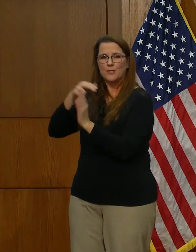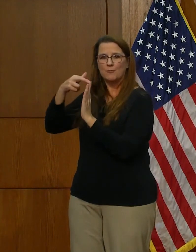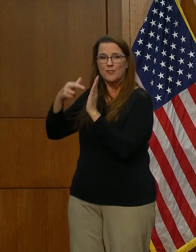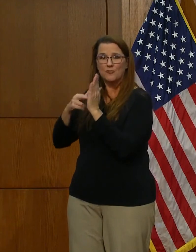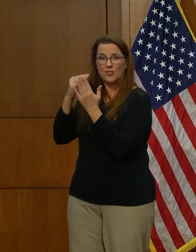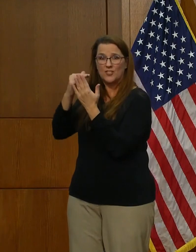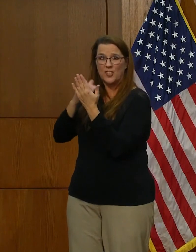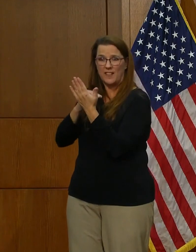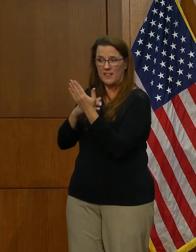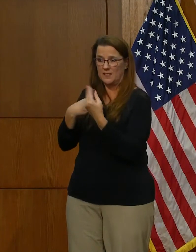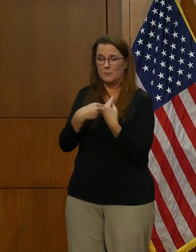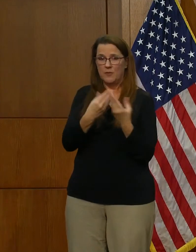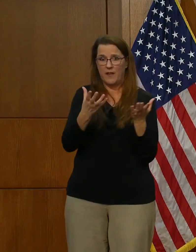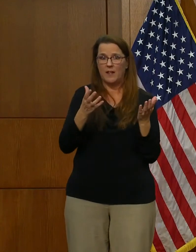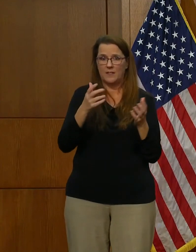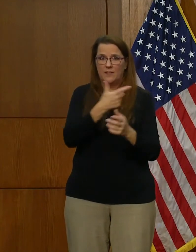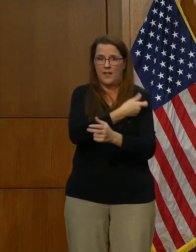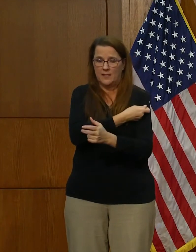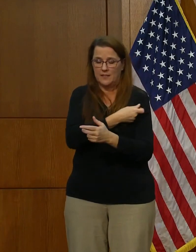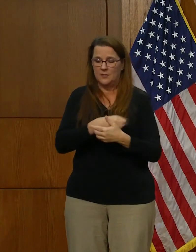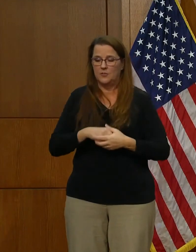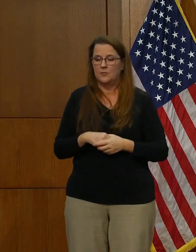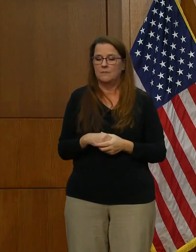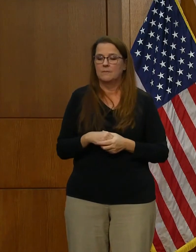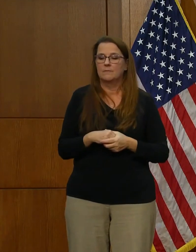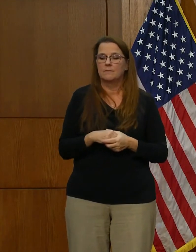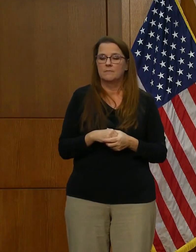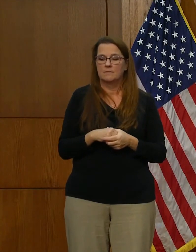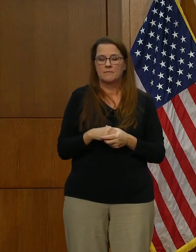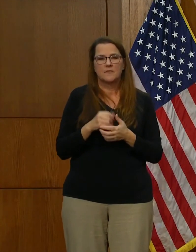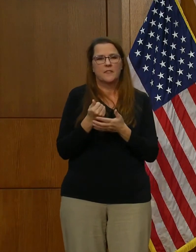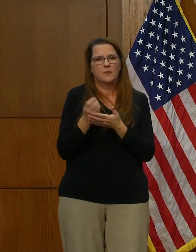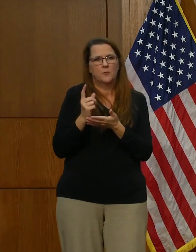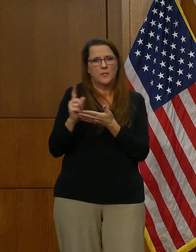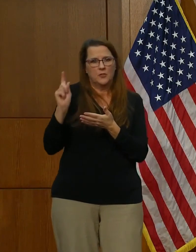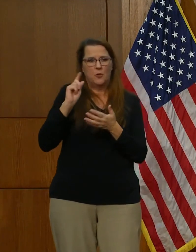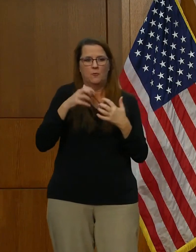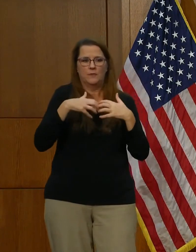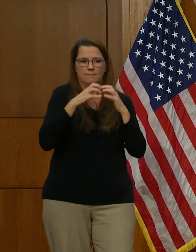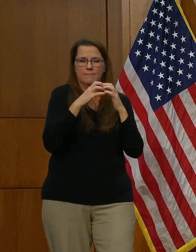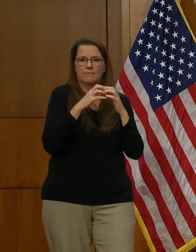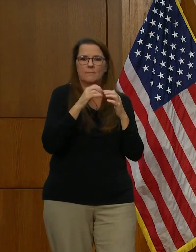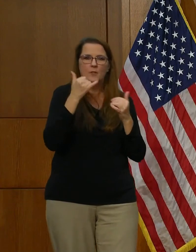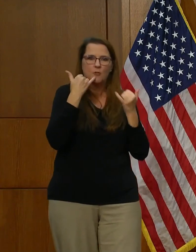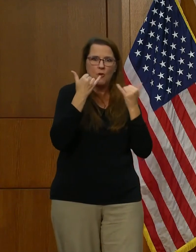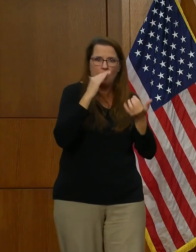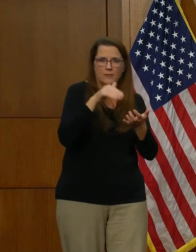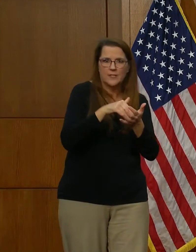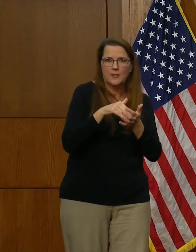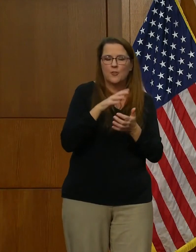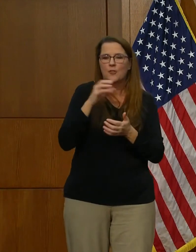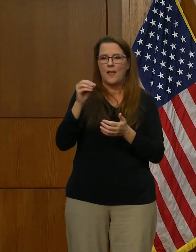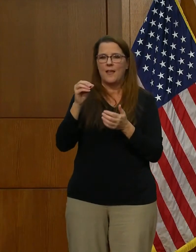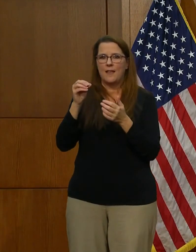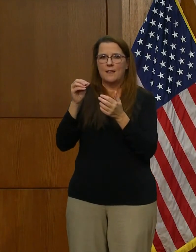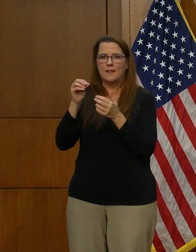FROM THE PRE REGISTRATION RICH LIST. WE LAUNCHED A WEBSITE AND